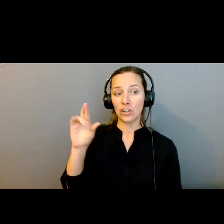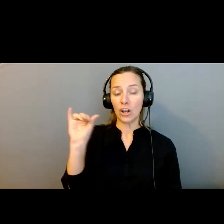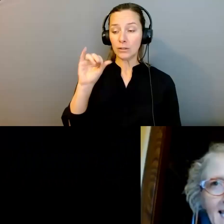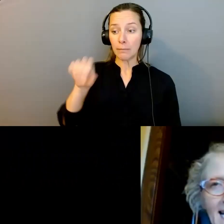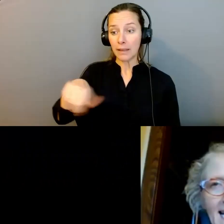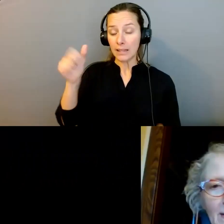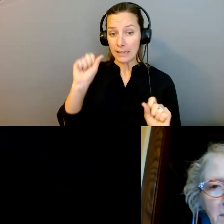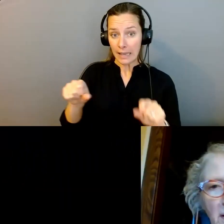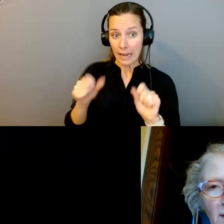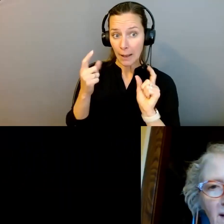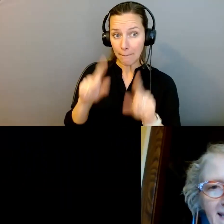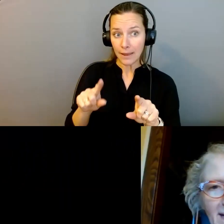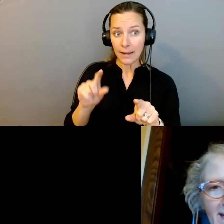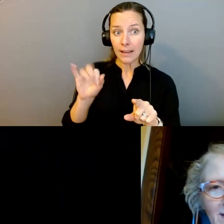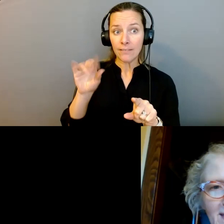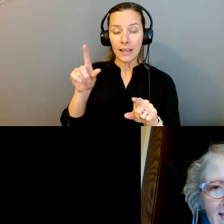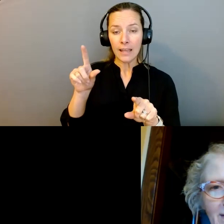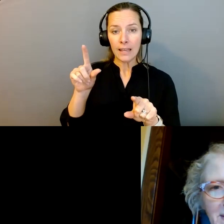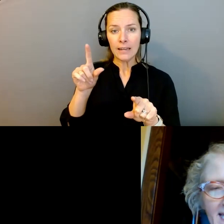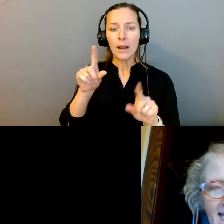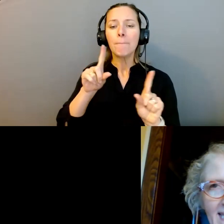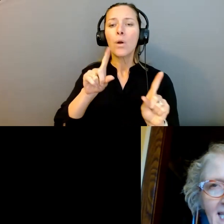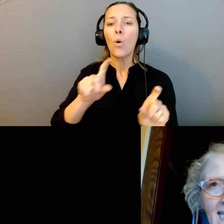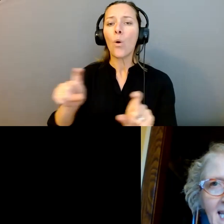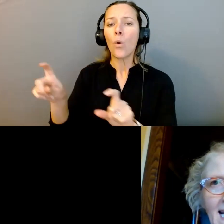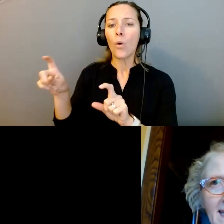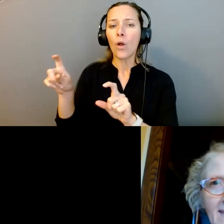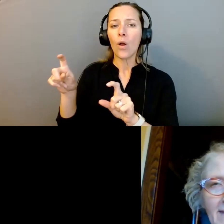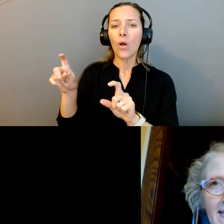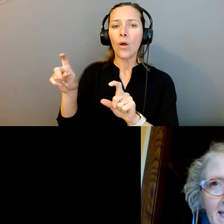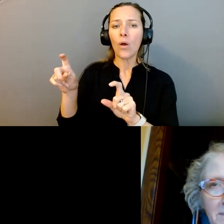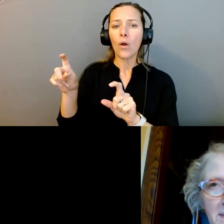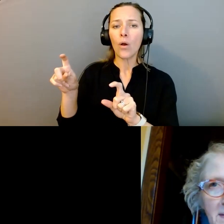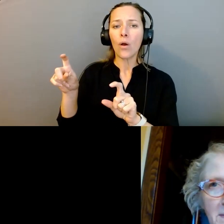decide to sort of pull on the question to see what people think of it, they'll invite the people who